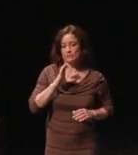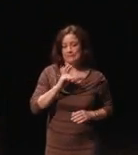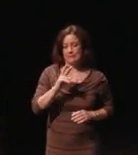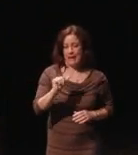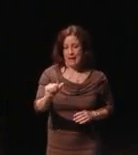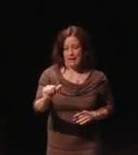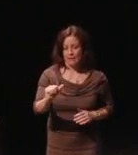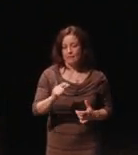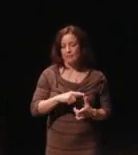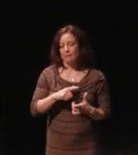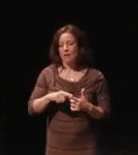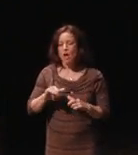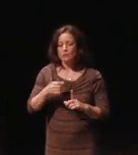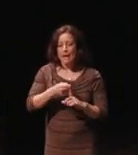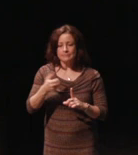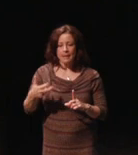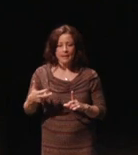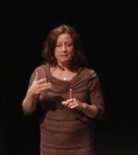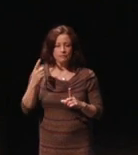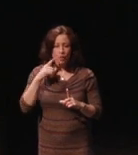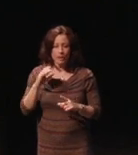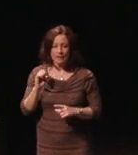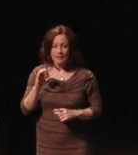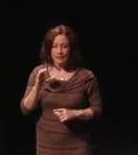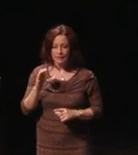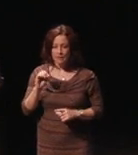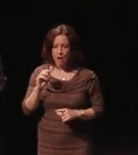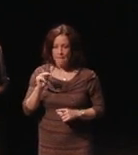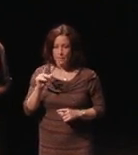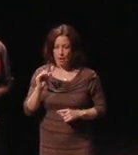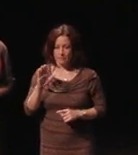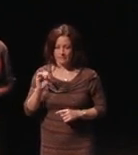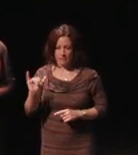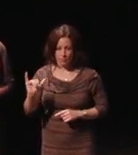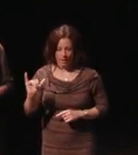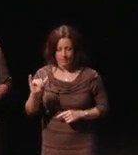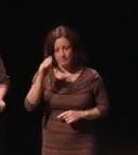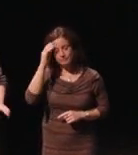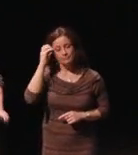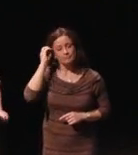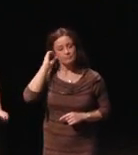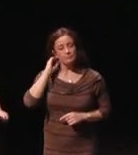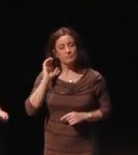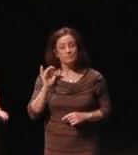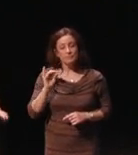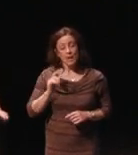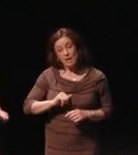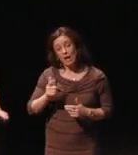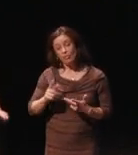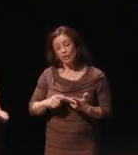It also expands out into e-commerce as well. Another difference with it is,